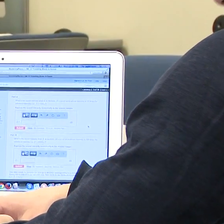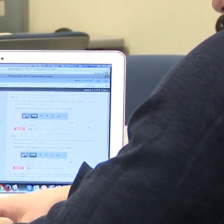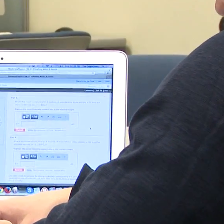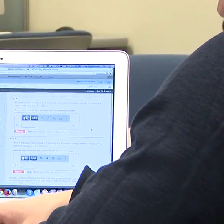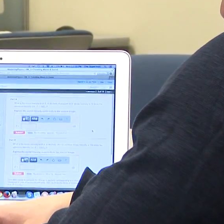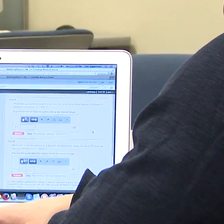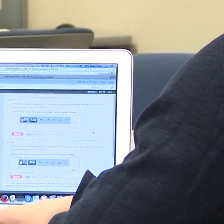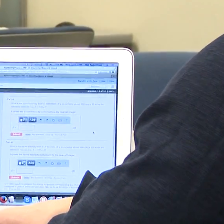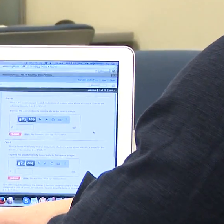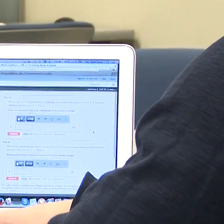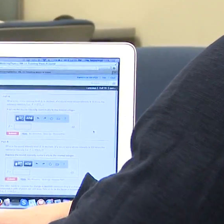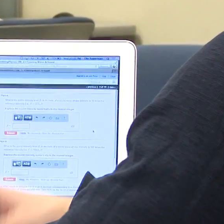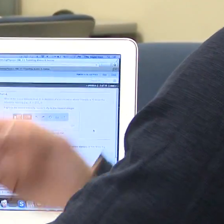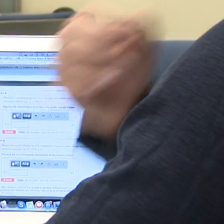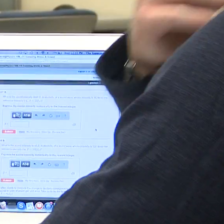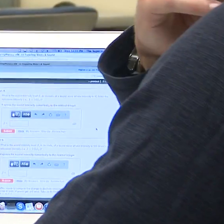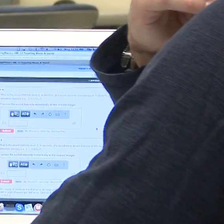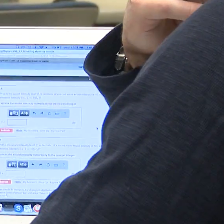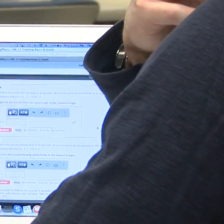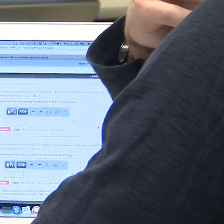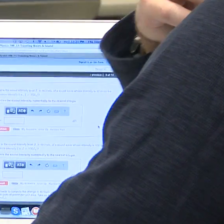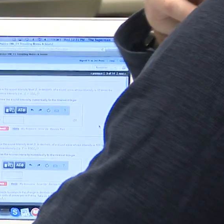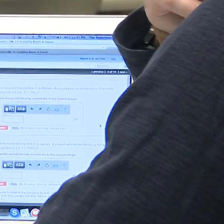so this also gives them a great resource to go to.